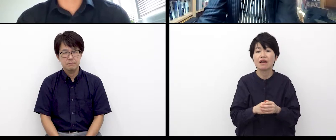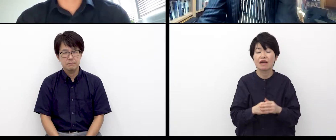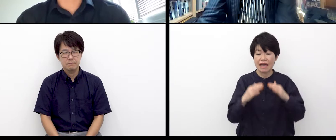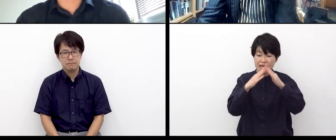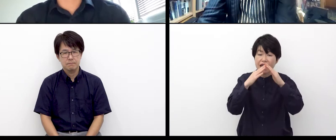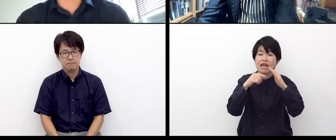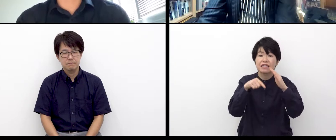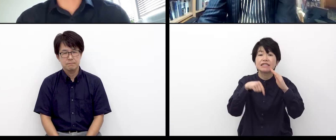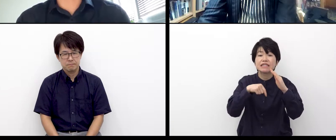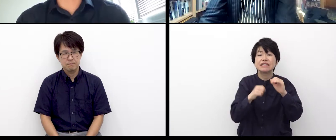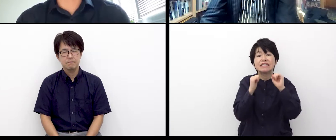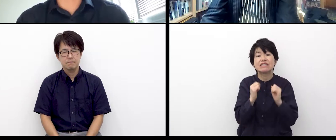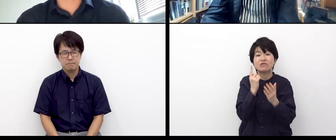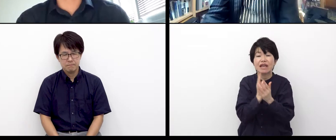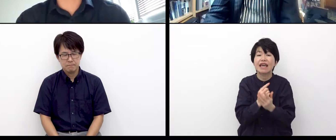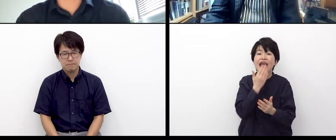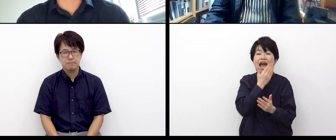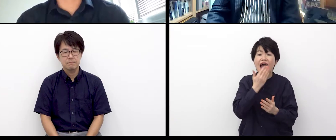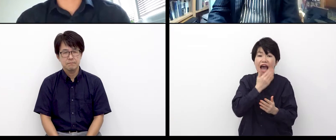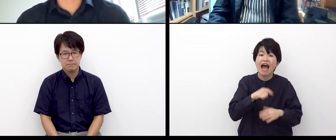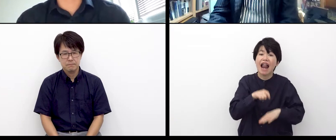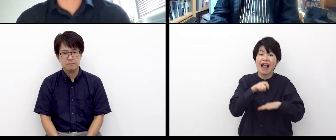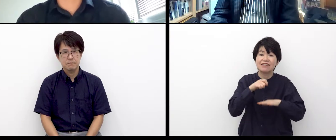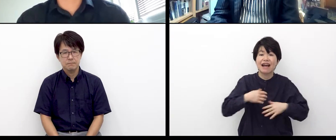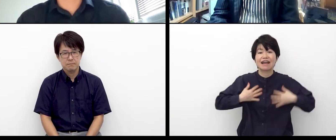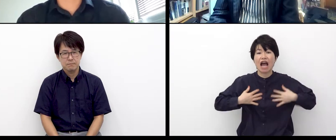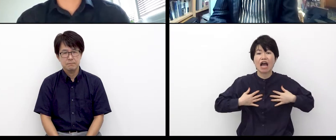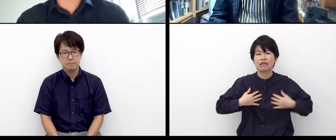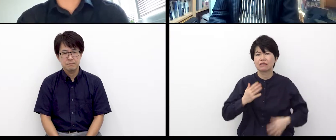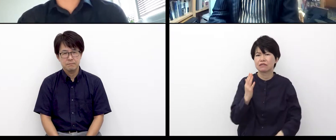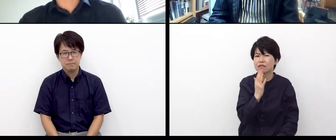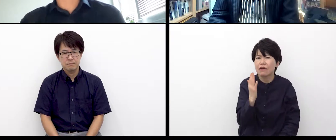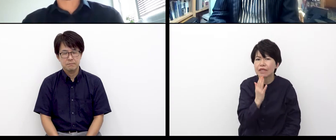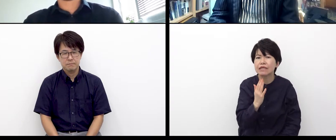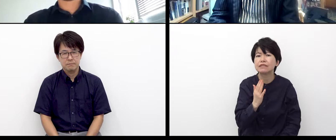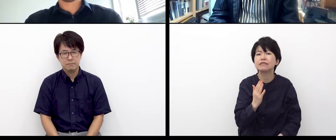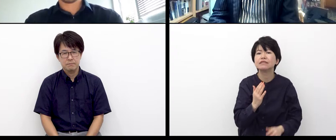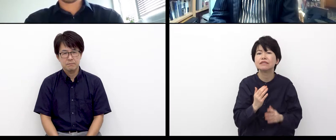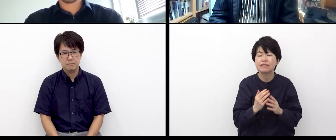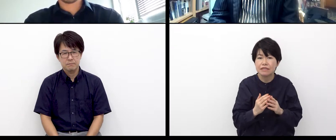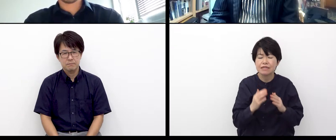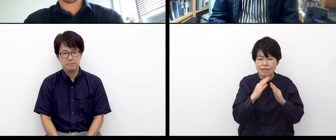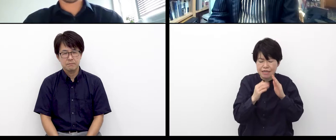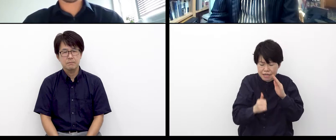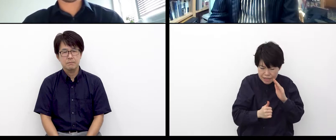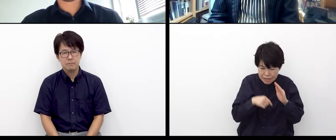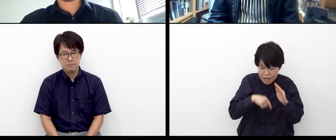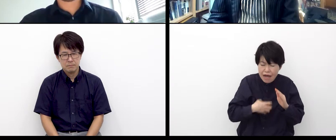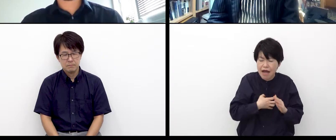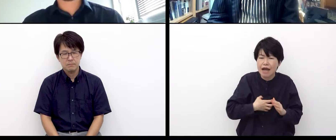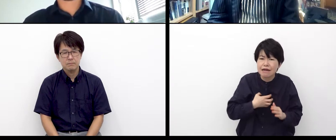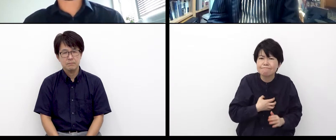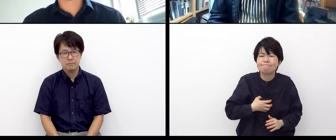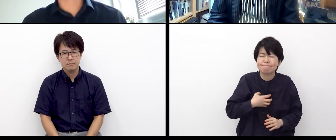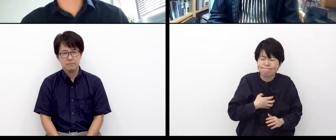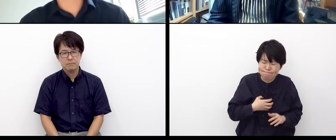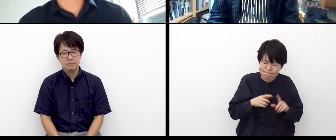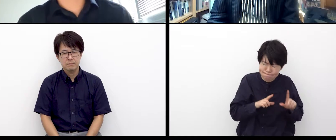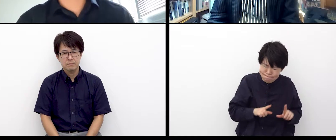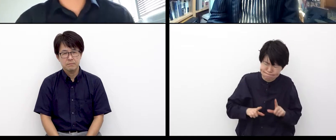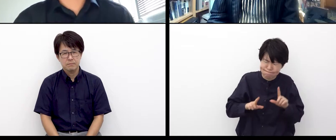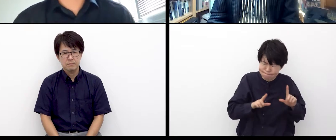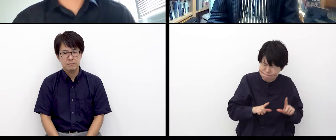or a paradise, but it’s more like they live their life while standing against the pain.